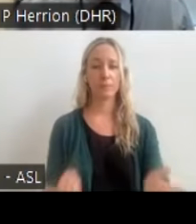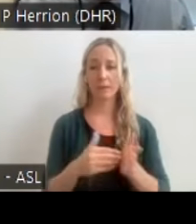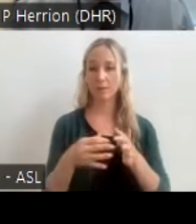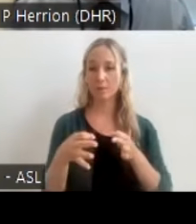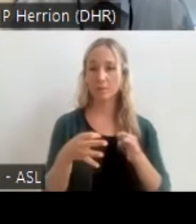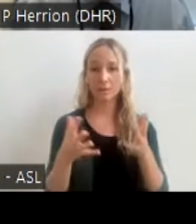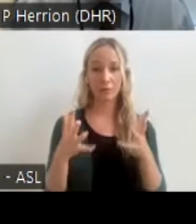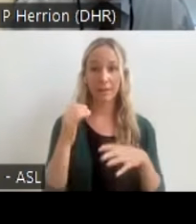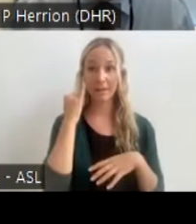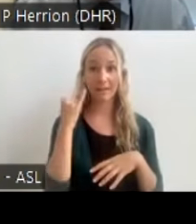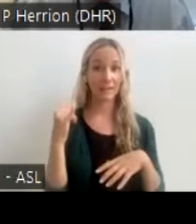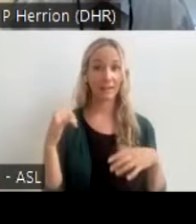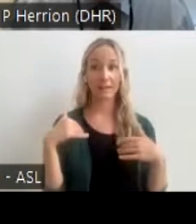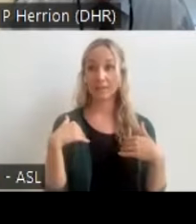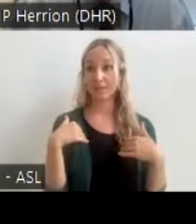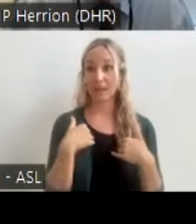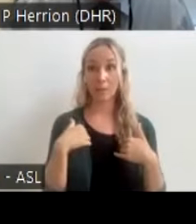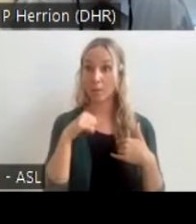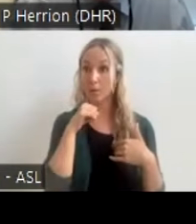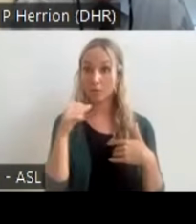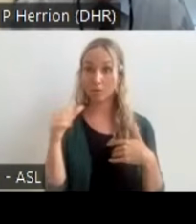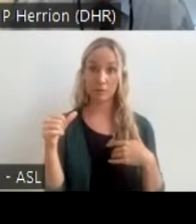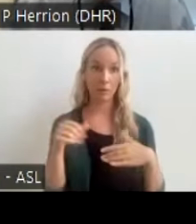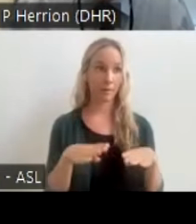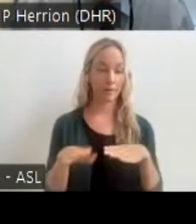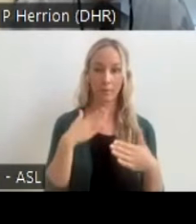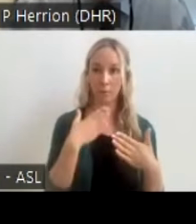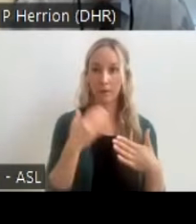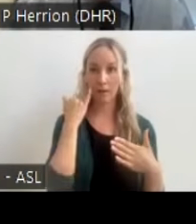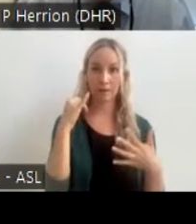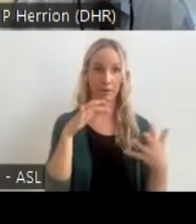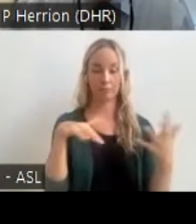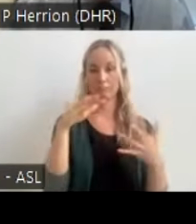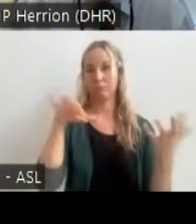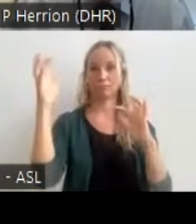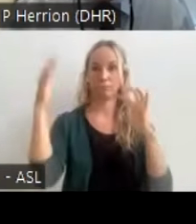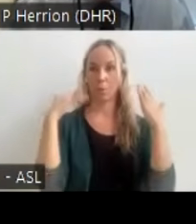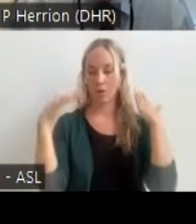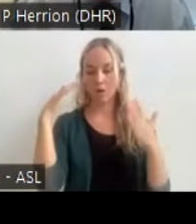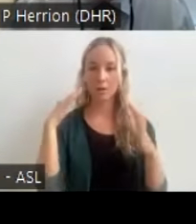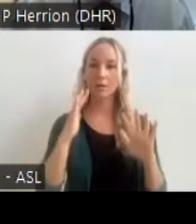or there's a safety issue that happens, again, not we're going to assume it's going to happen because the dog is